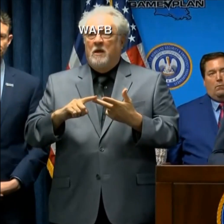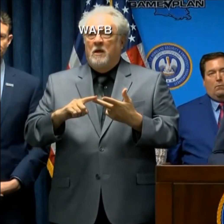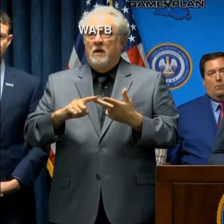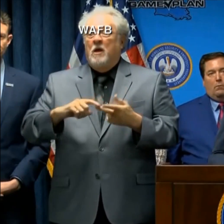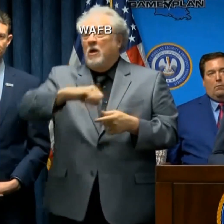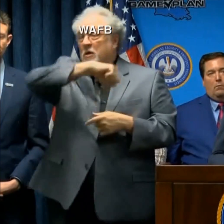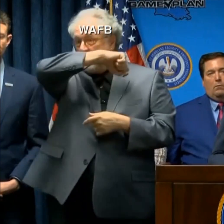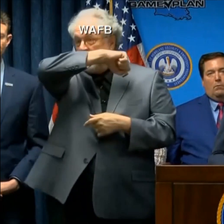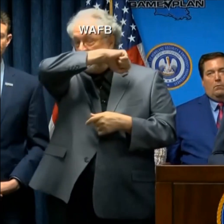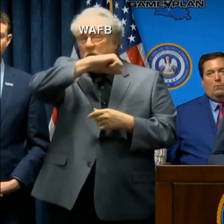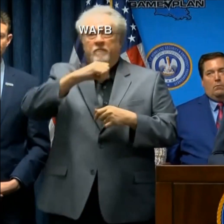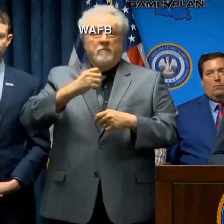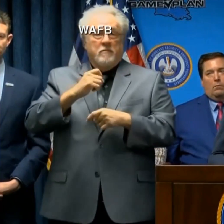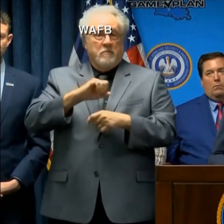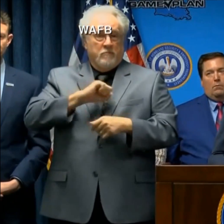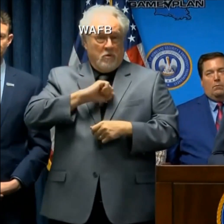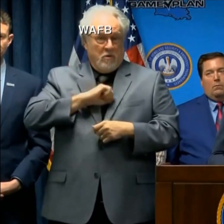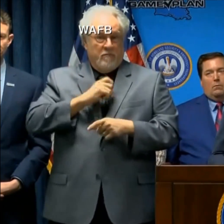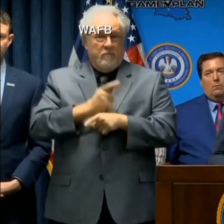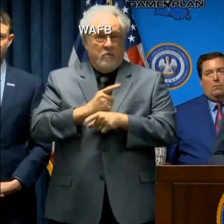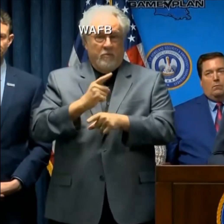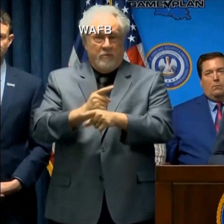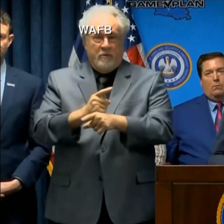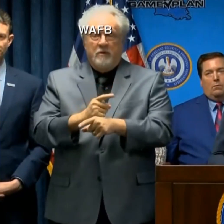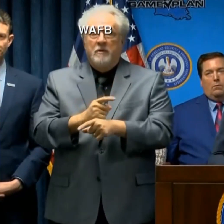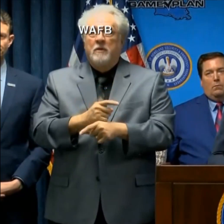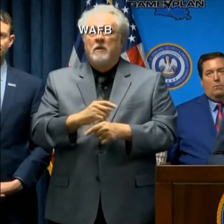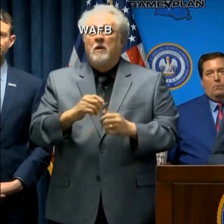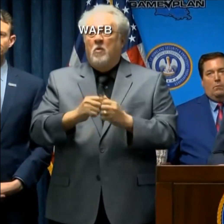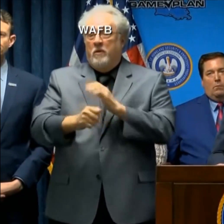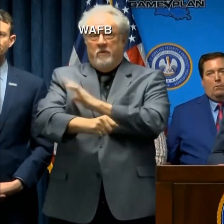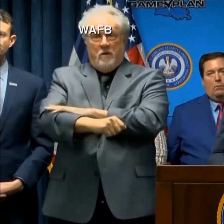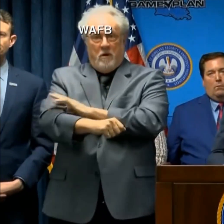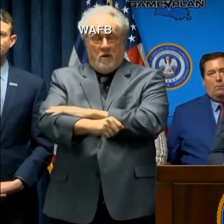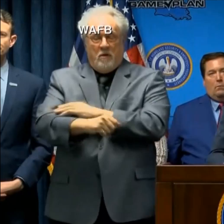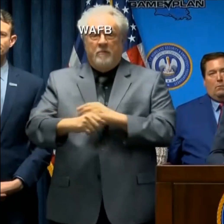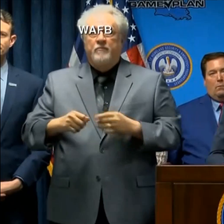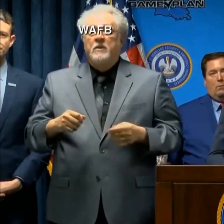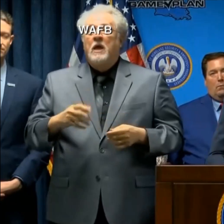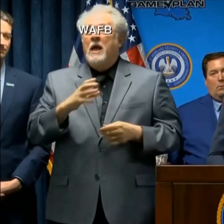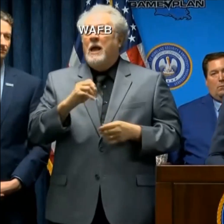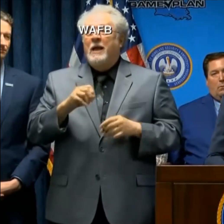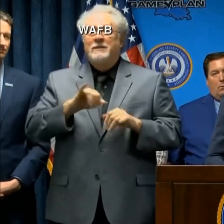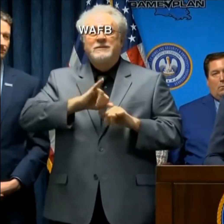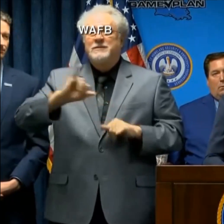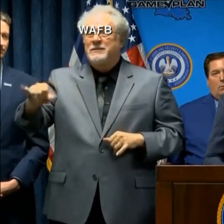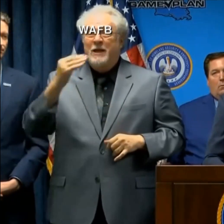for proprietary with the crook of your arm if necessary and staying home if you